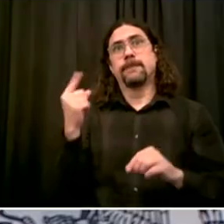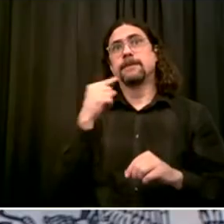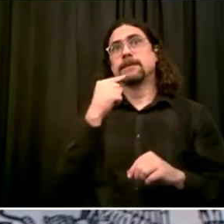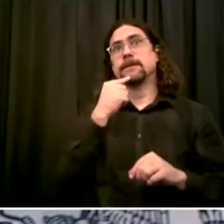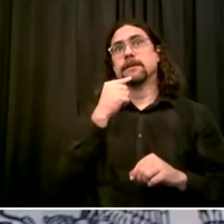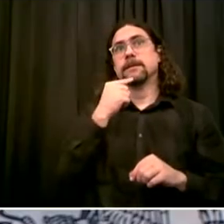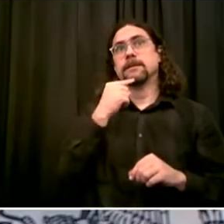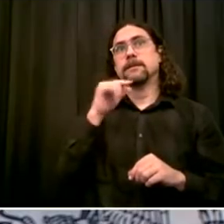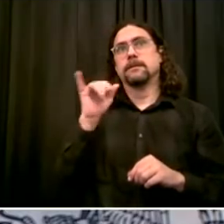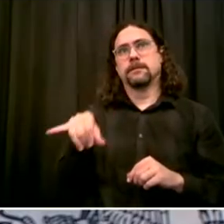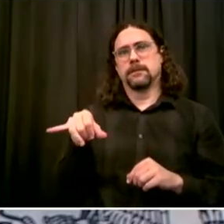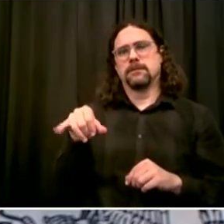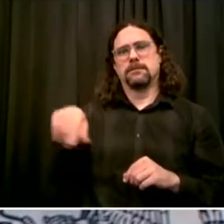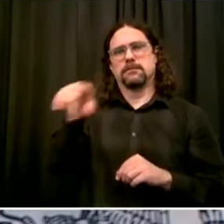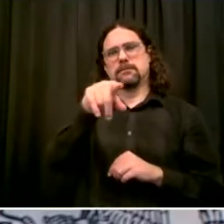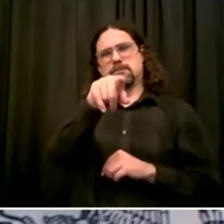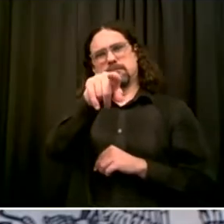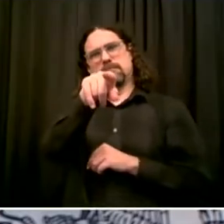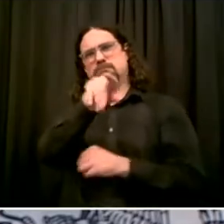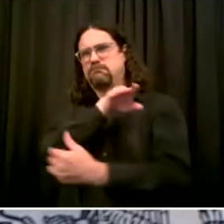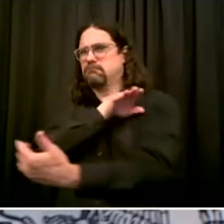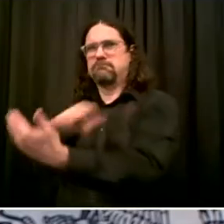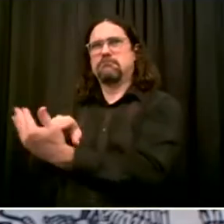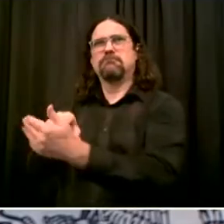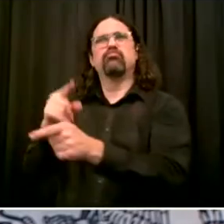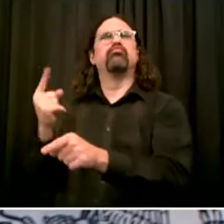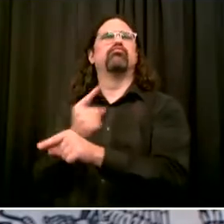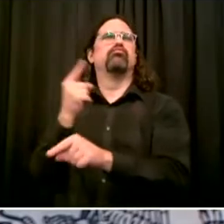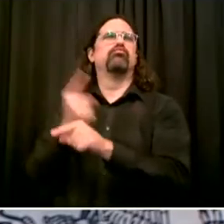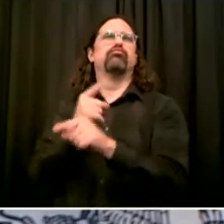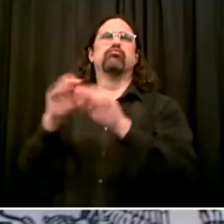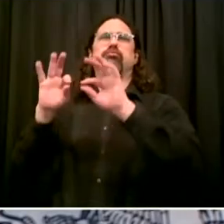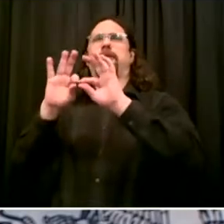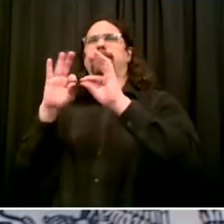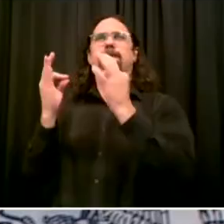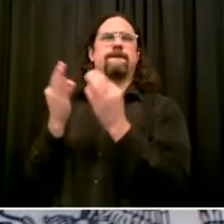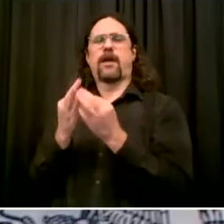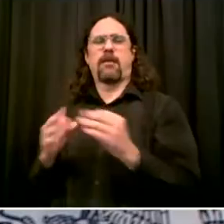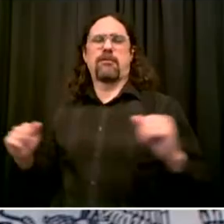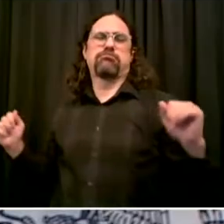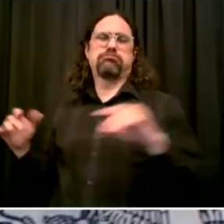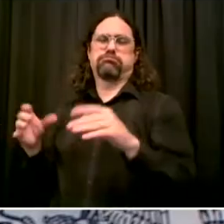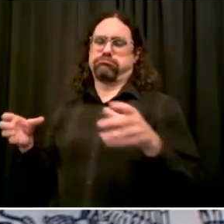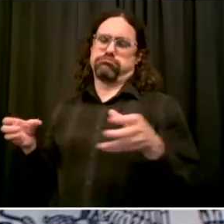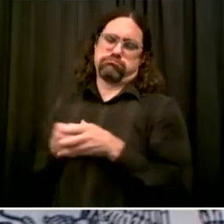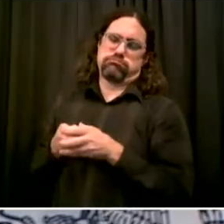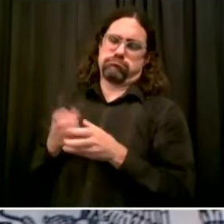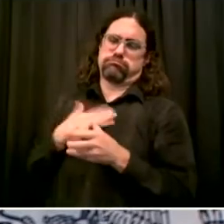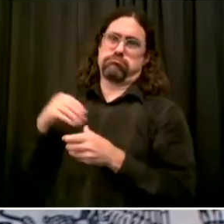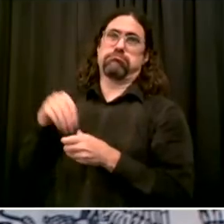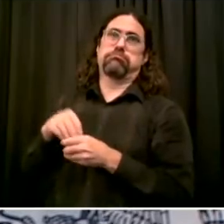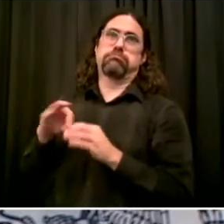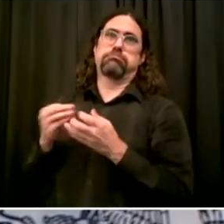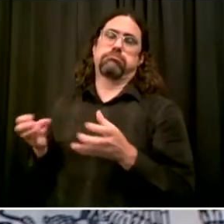EVERYTHING THAT THE BLACK LIVES MATTER MOVEMENT STANDS FOR OR ONLY THE ISSUE